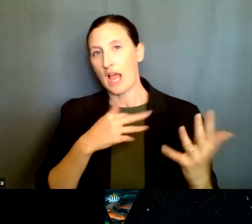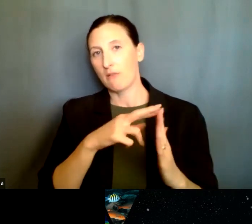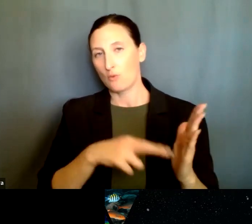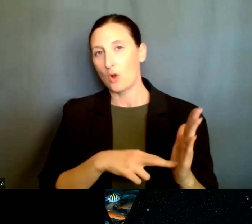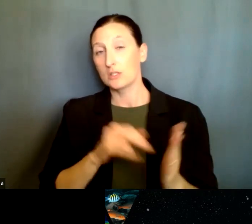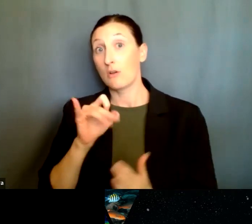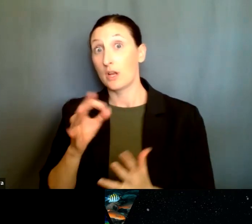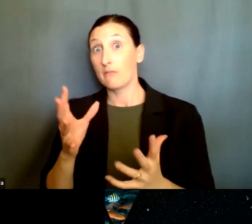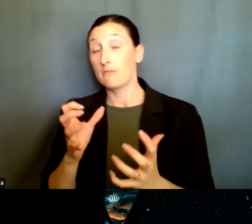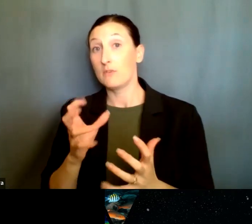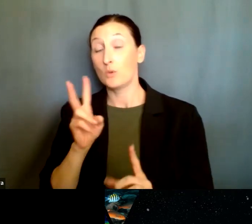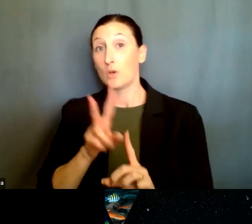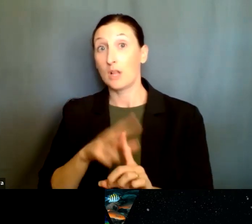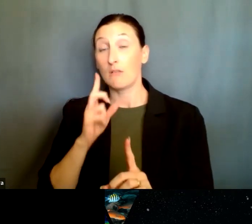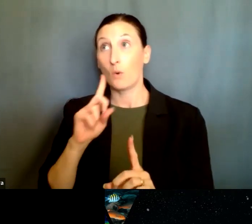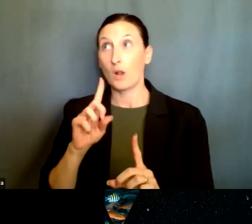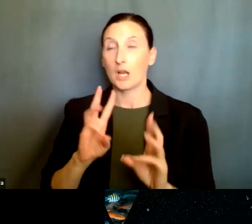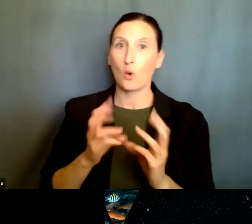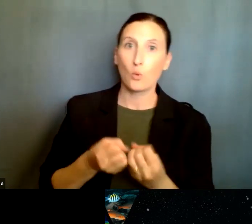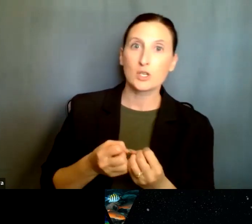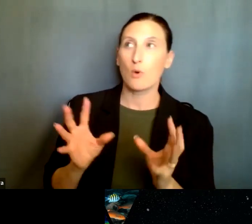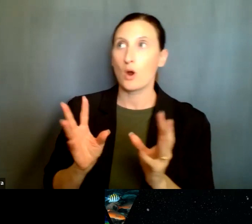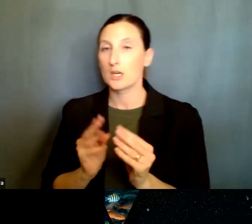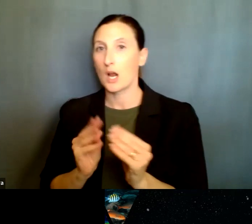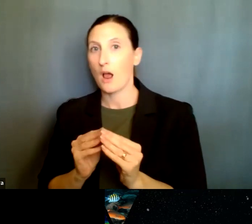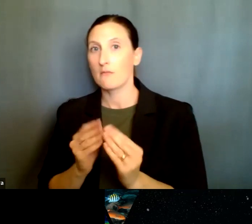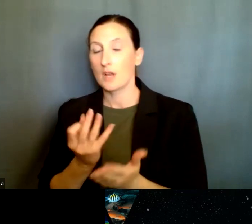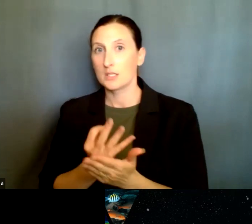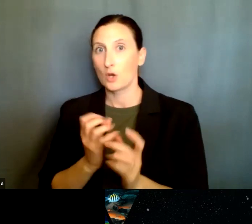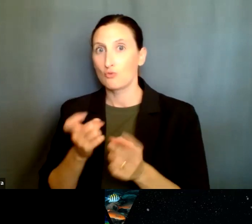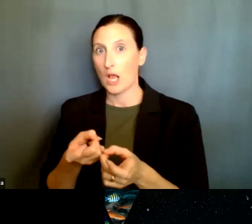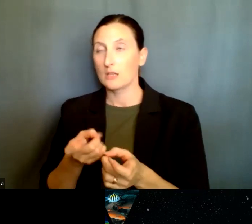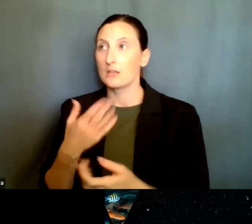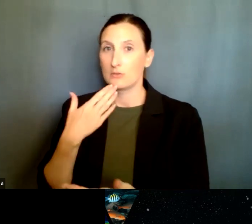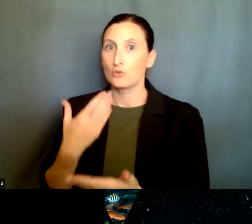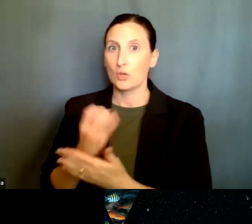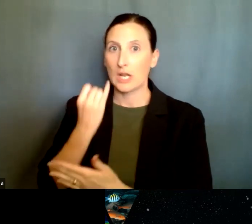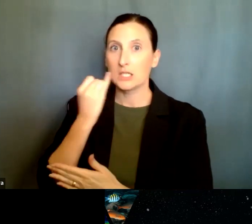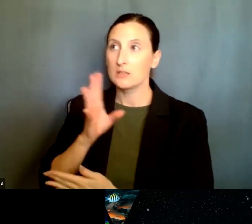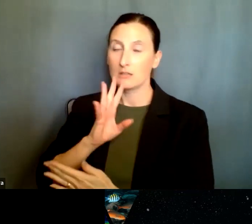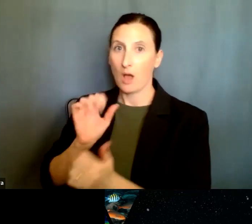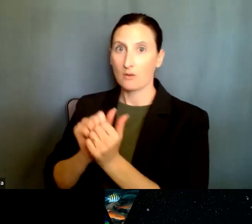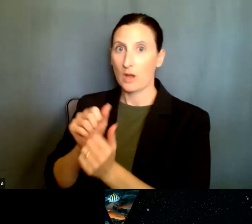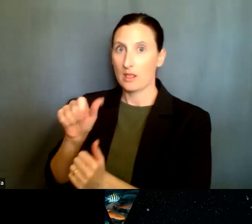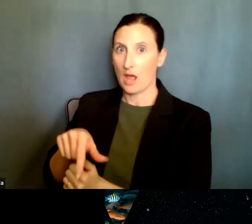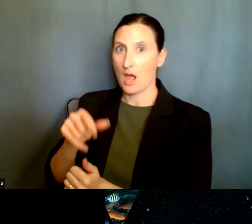a conference grant or workshop grant through that mechanism, it's really a good idea to talk to the program director who would be involved and get